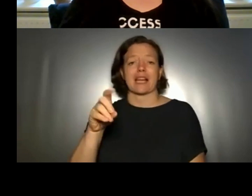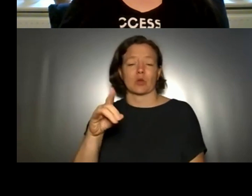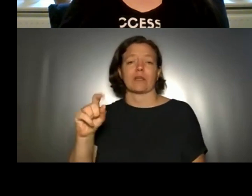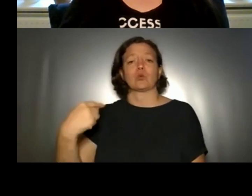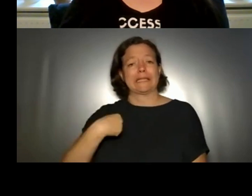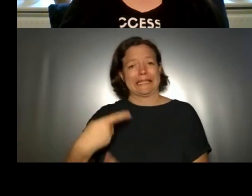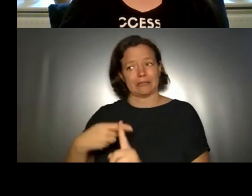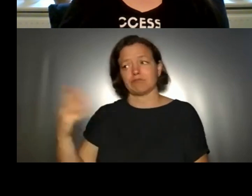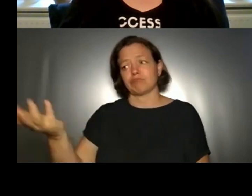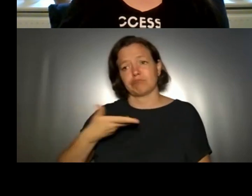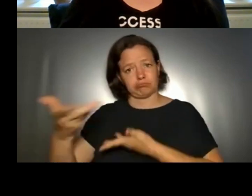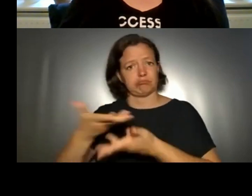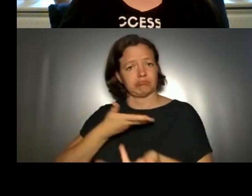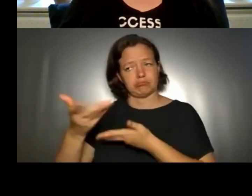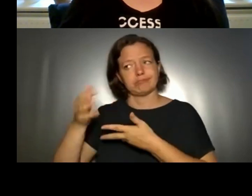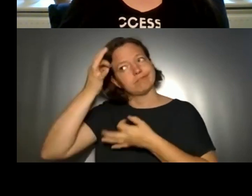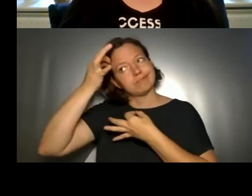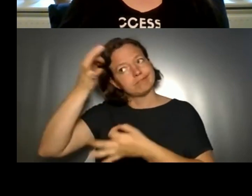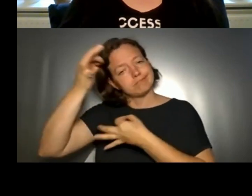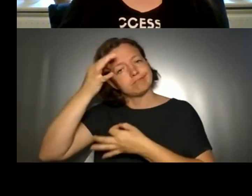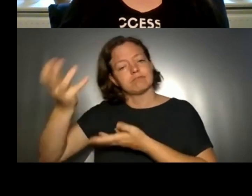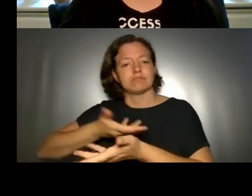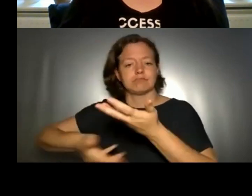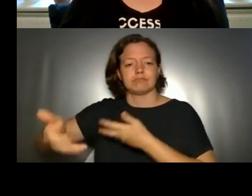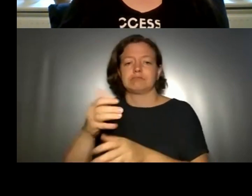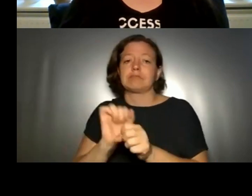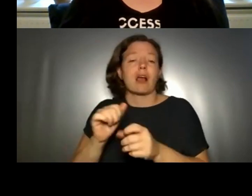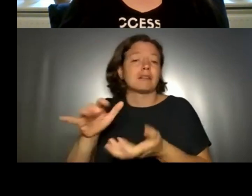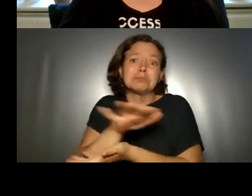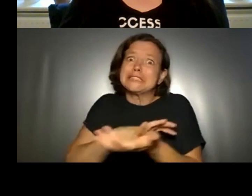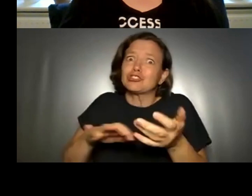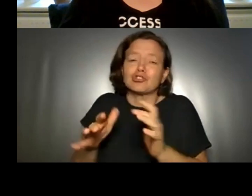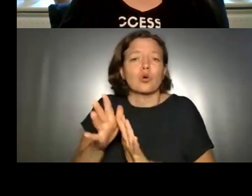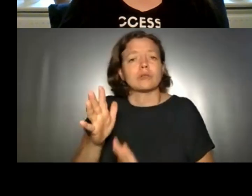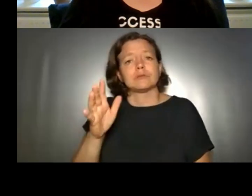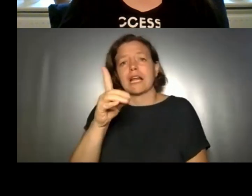That can be a mix of like drag, songs, texts we have written...